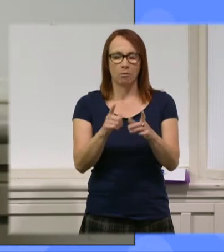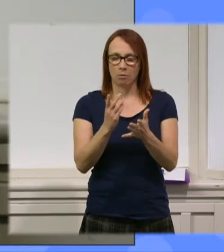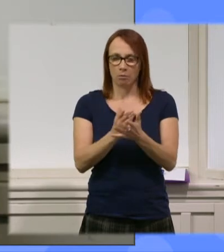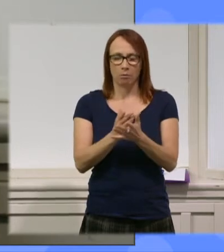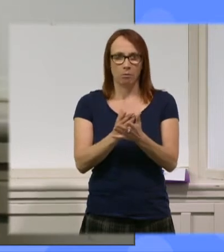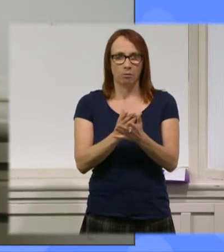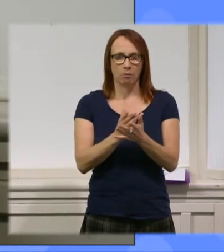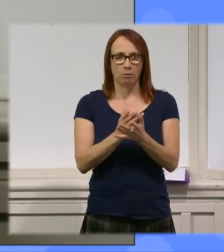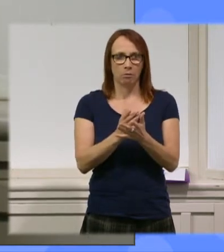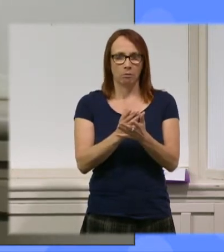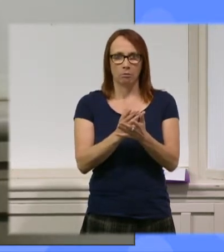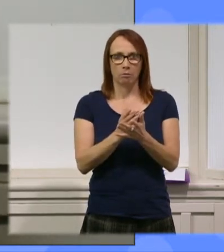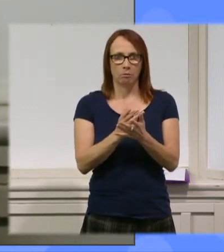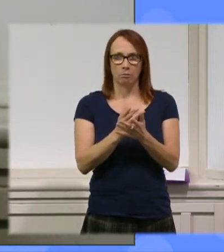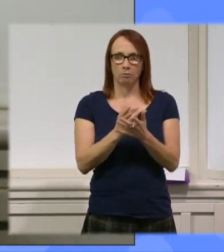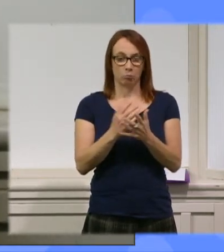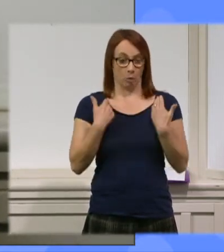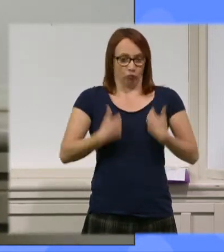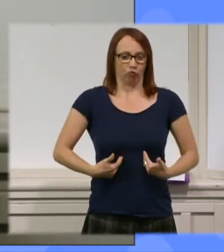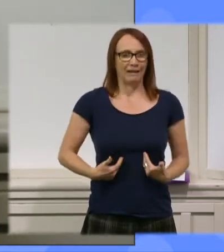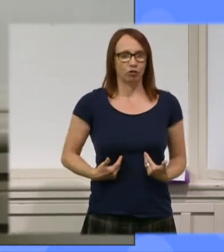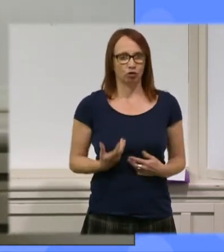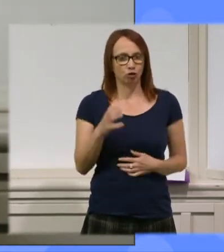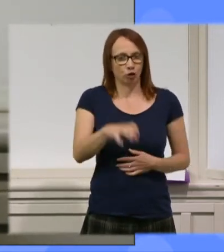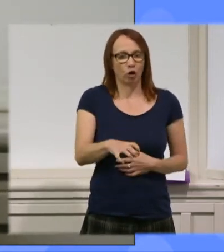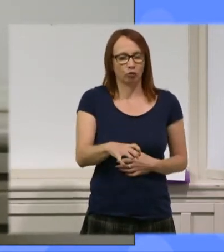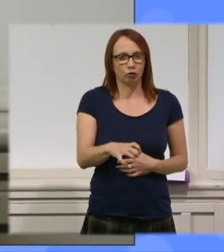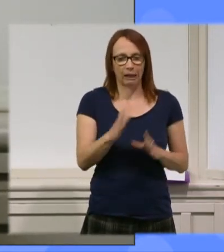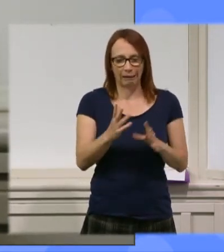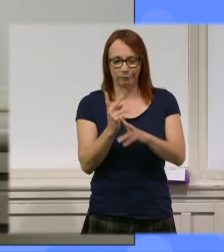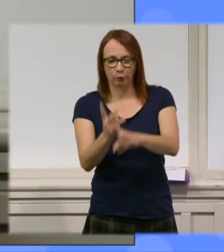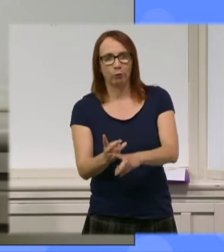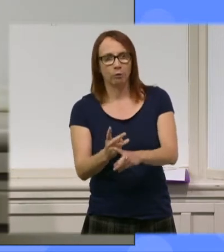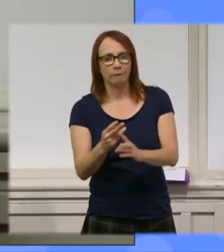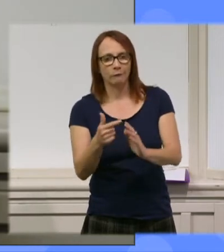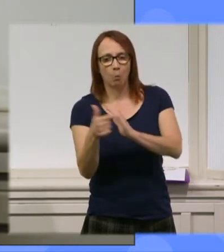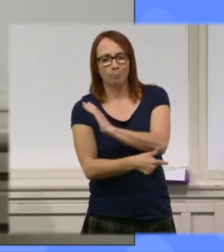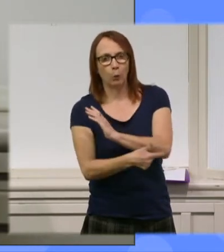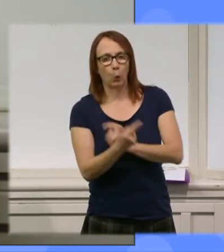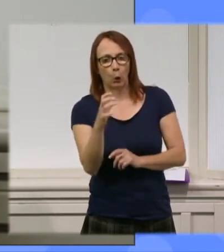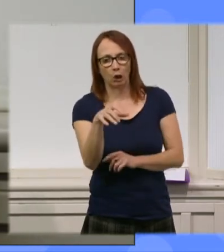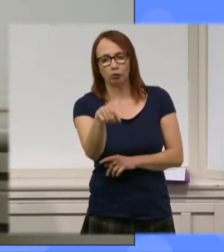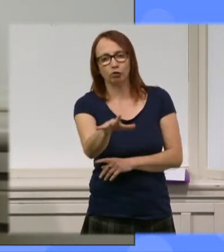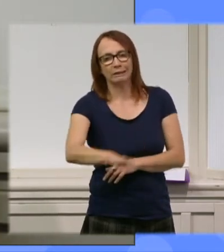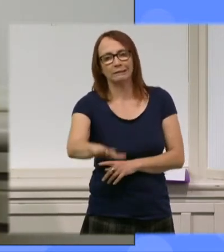nation in the global north we've also got responsibilities to the poorer nations in the global south as well so it's about others having an